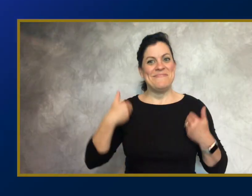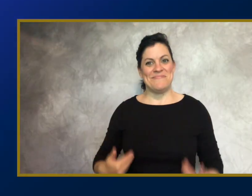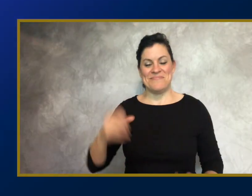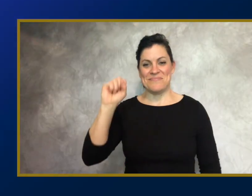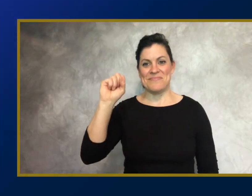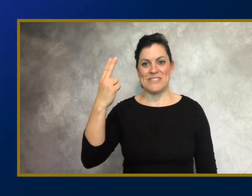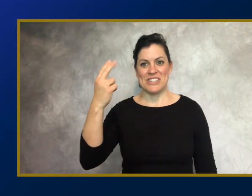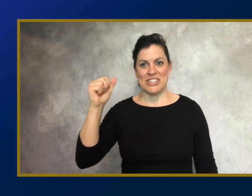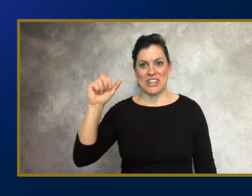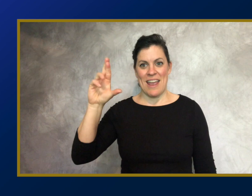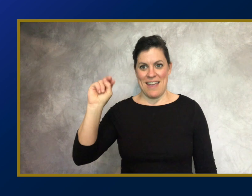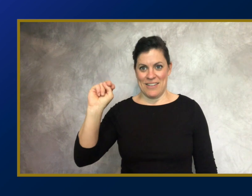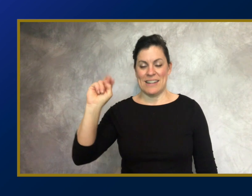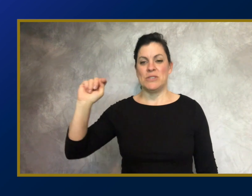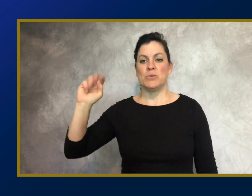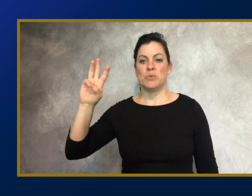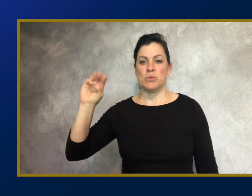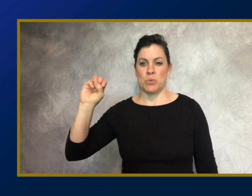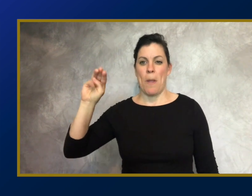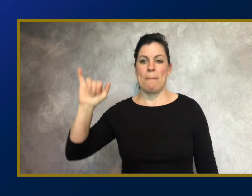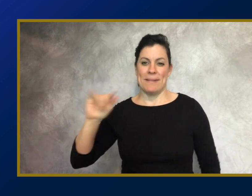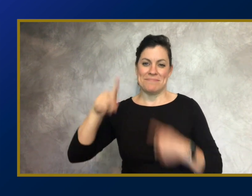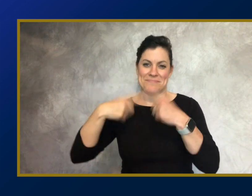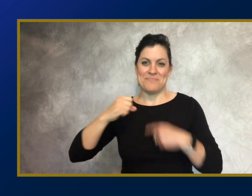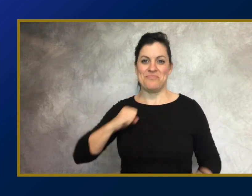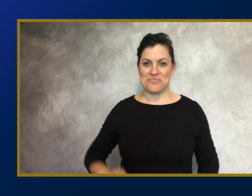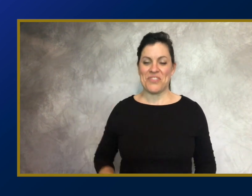Hi, I'm Sharon Money Twombly. I'm the physical therapist here at the Pennsylvania School for